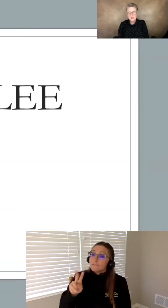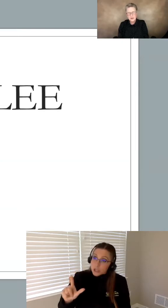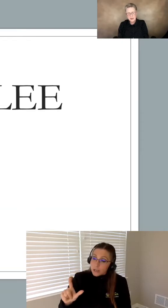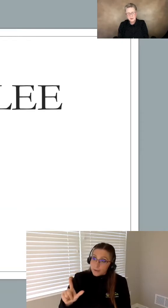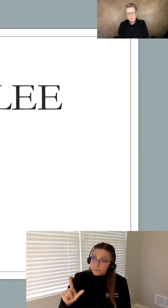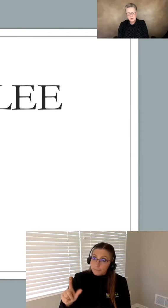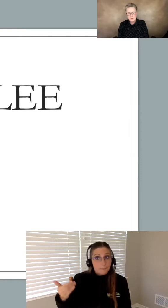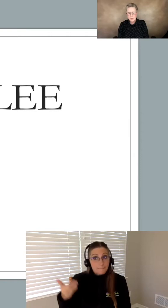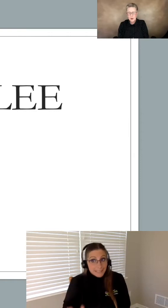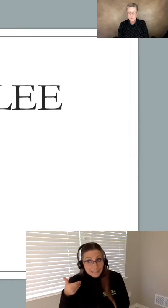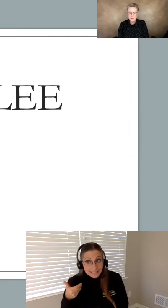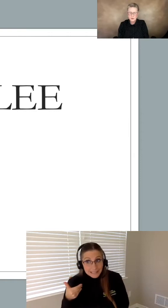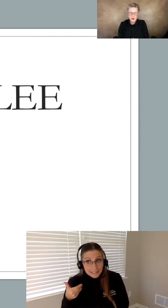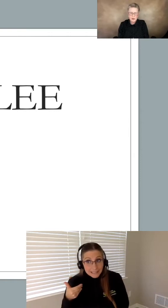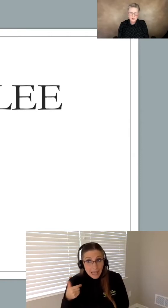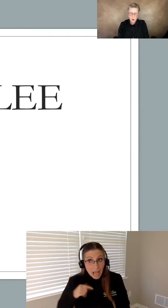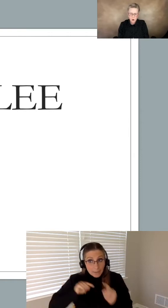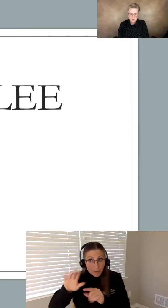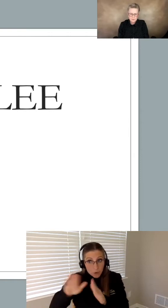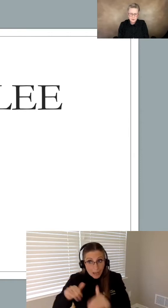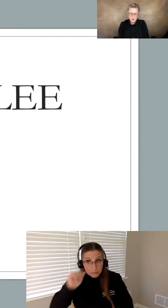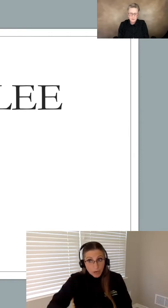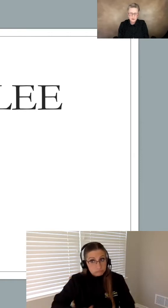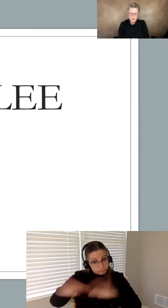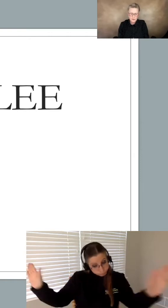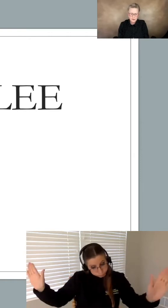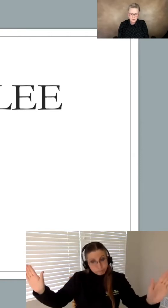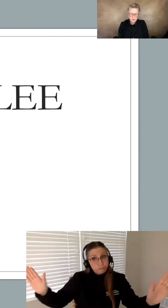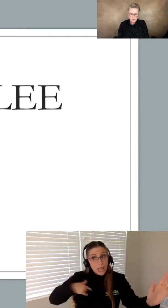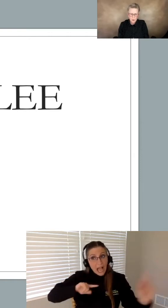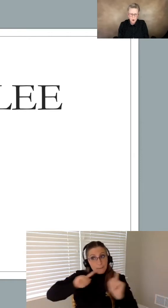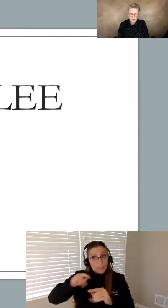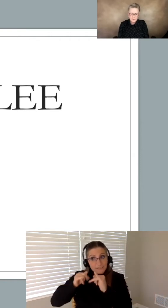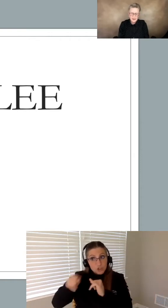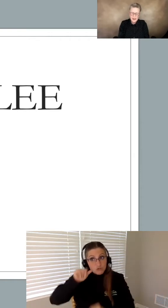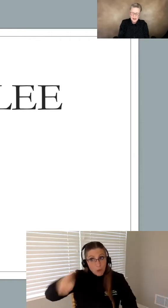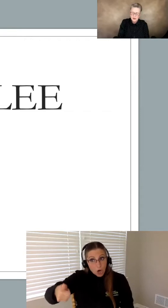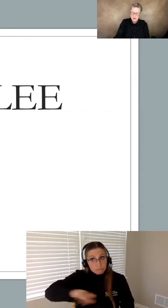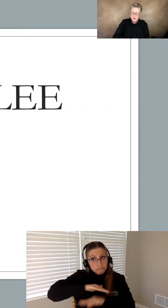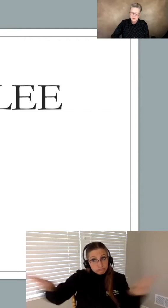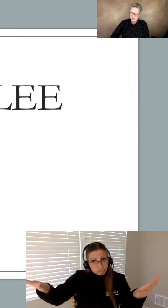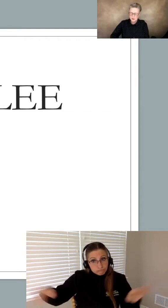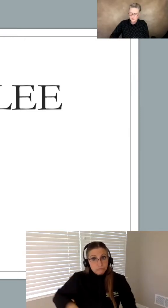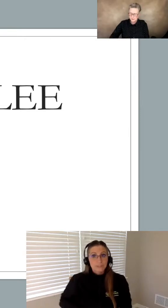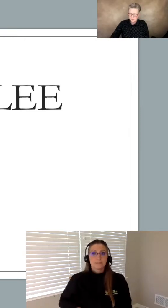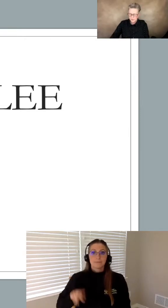me, I'm coming to your house tomorrow, I'm going to come interview you tomorrow and Virginia